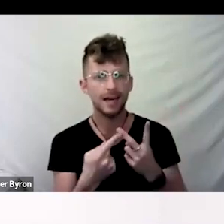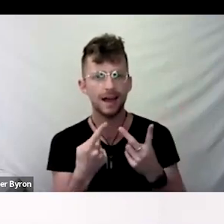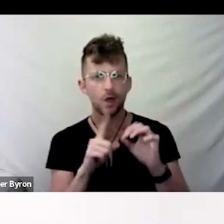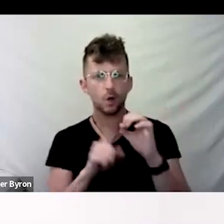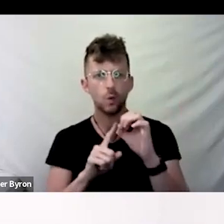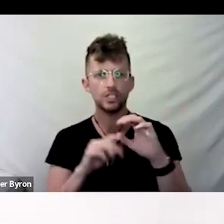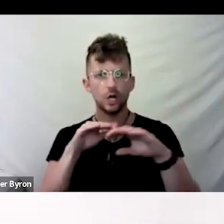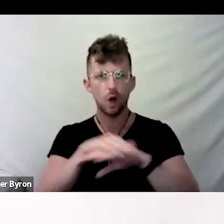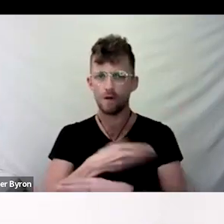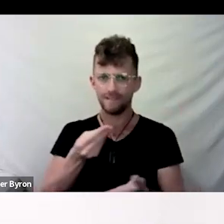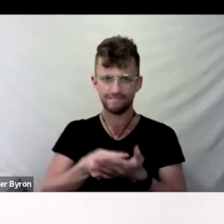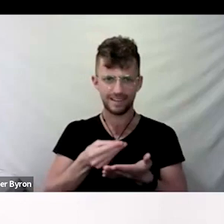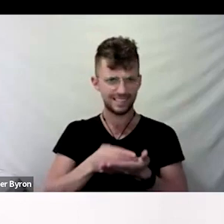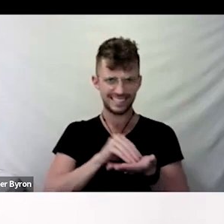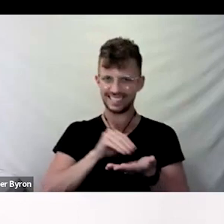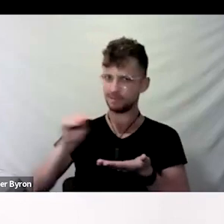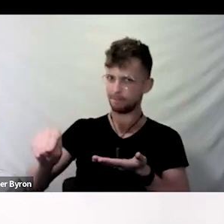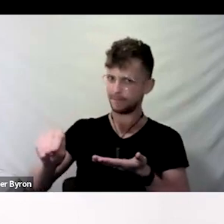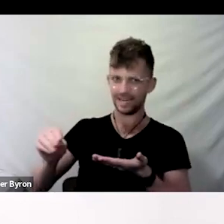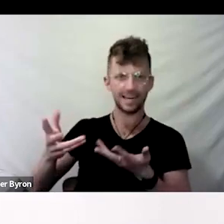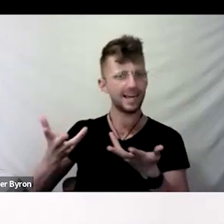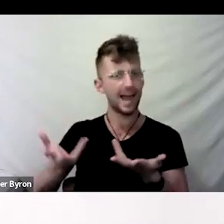but this time it’s saying can funding